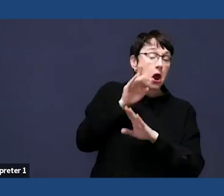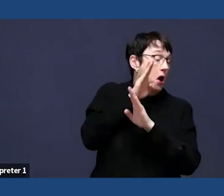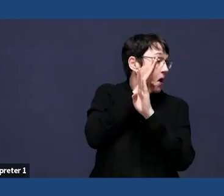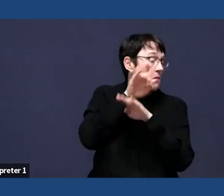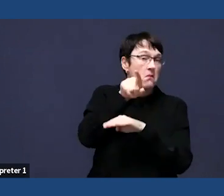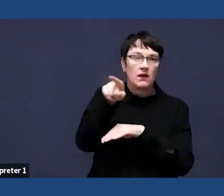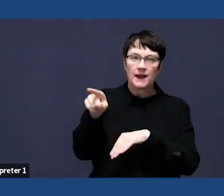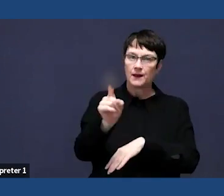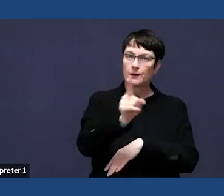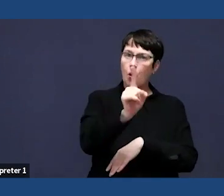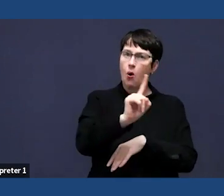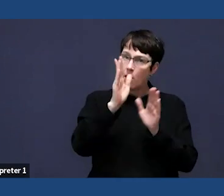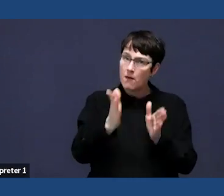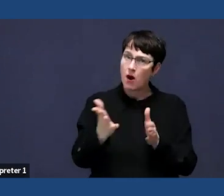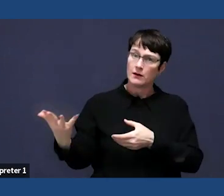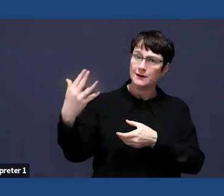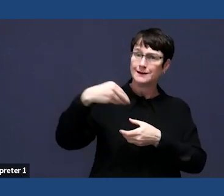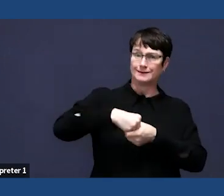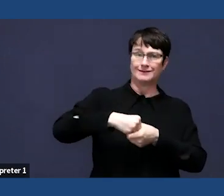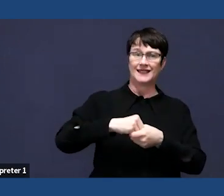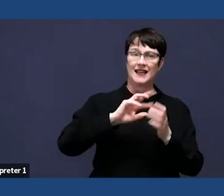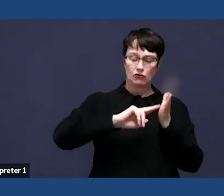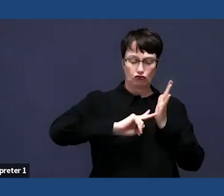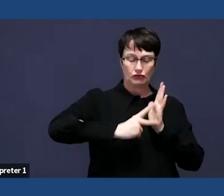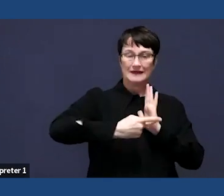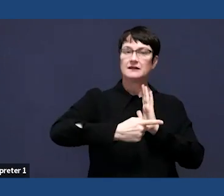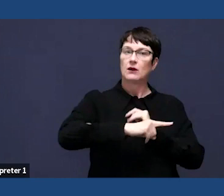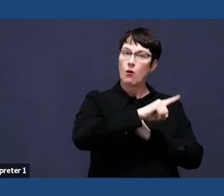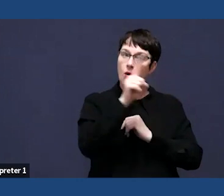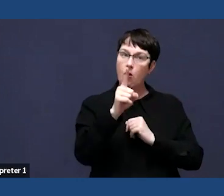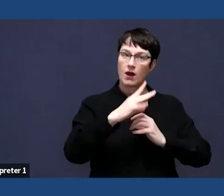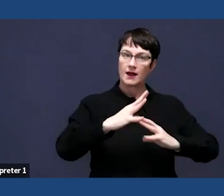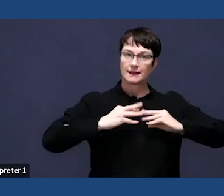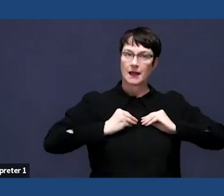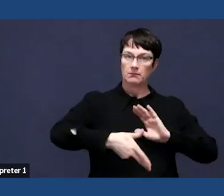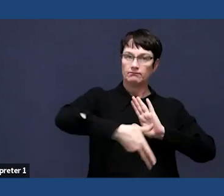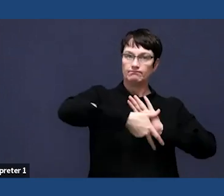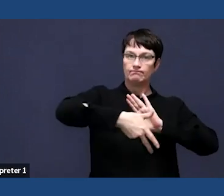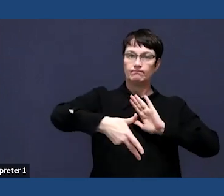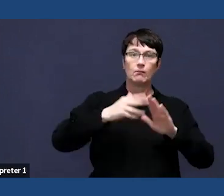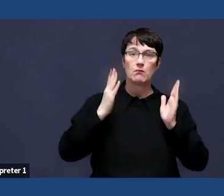Strengthening the corporate fully respecting older persons during activities including